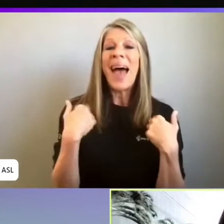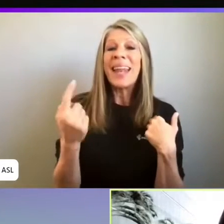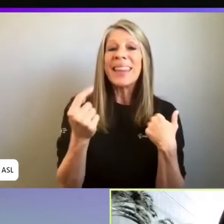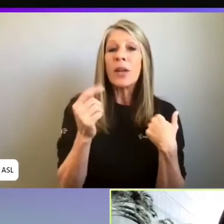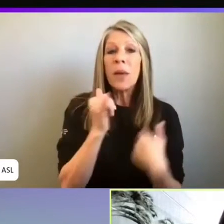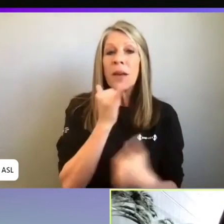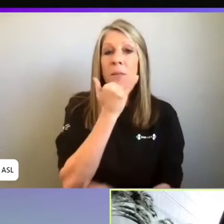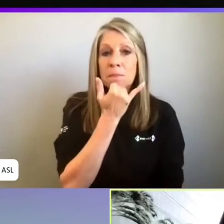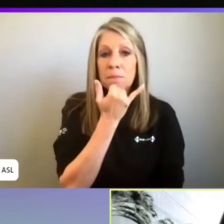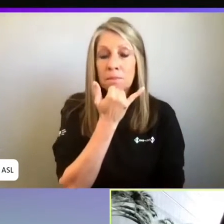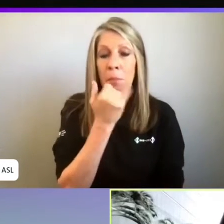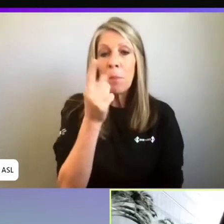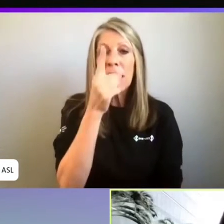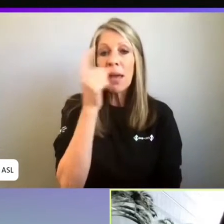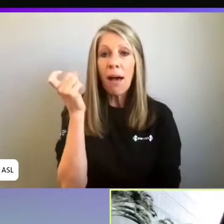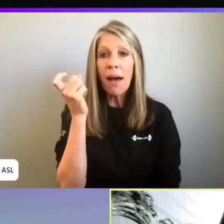worked really well. The graphics were